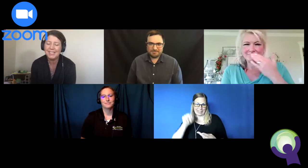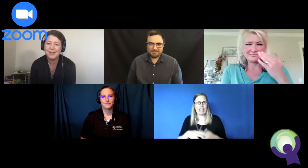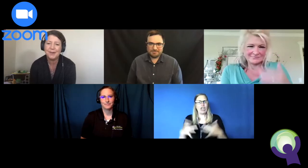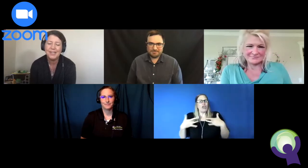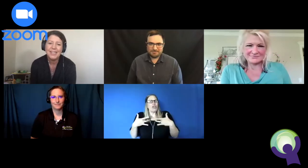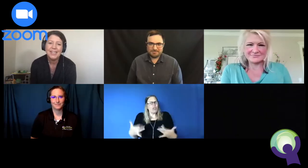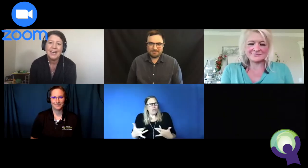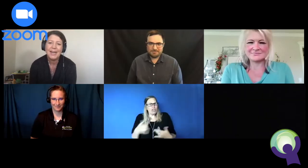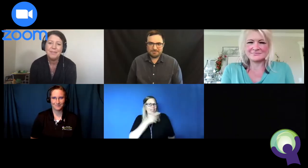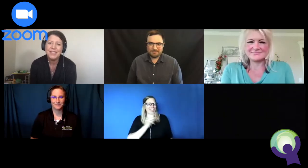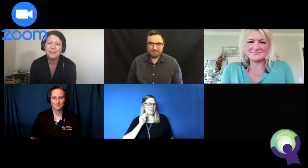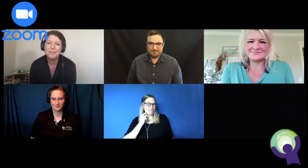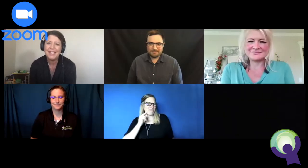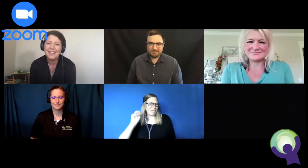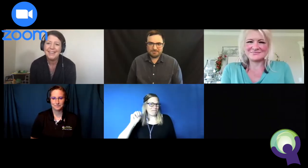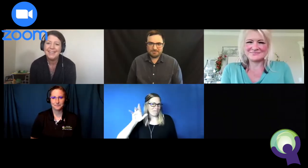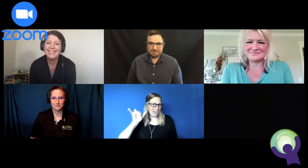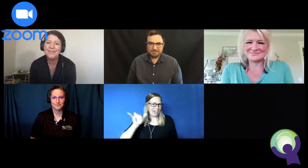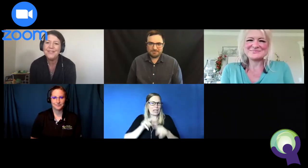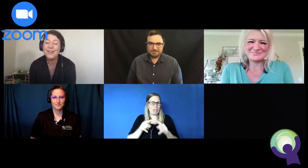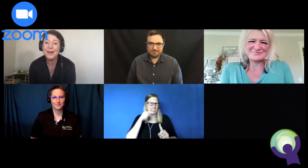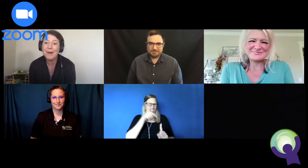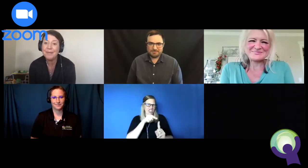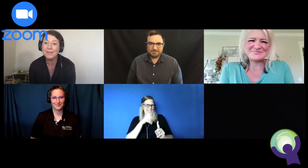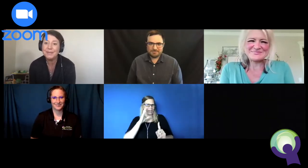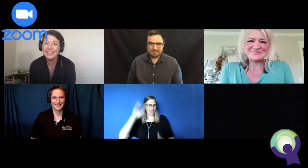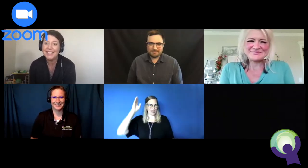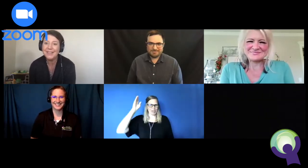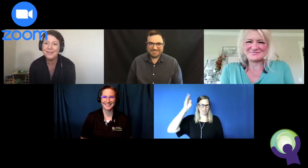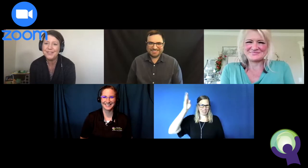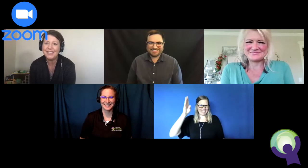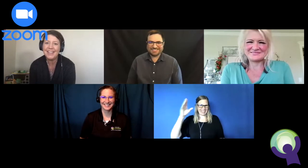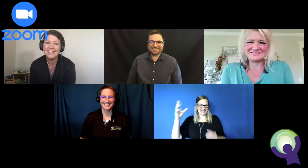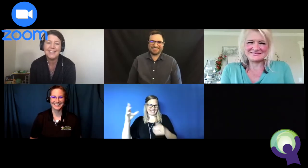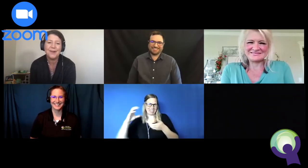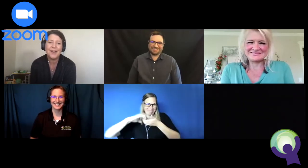So this will be different for her probably, watching through a different lens.